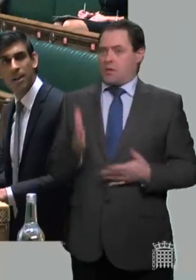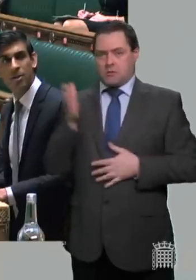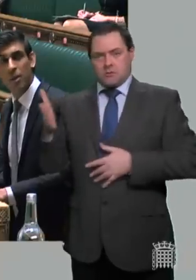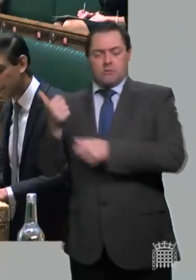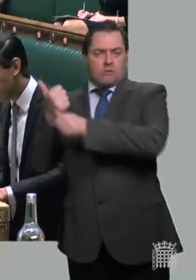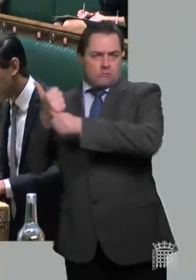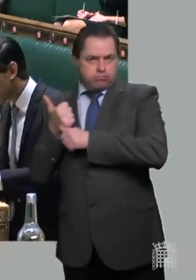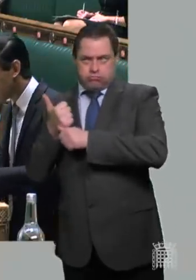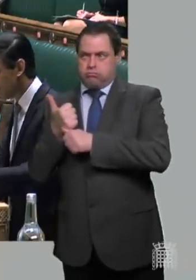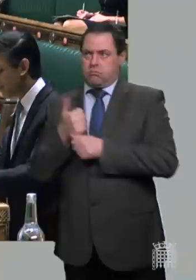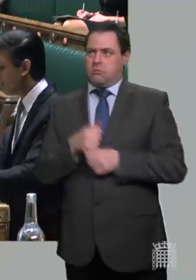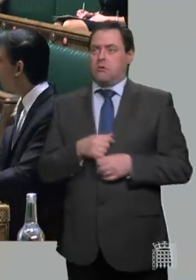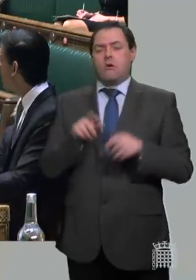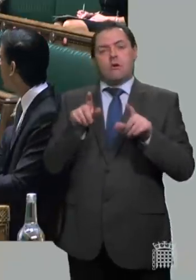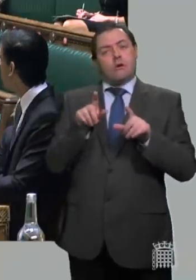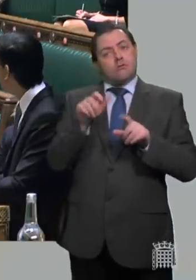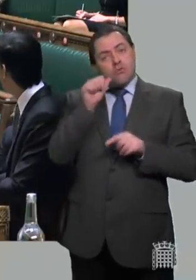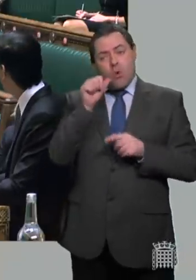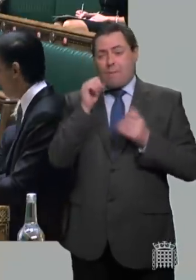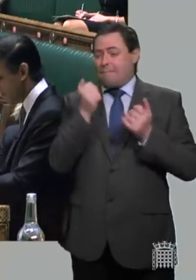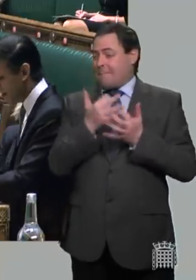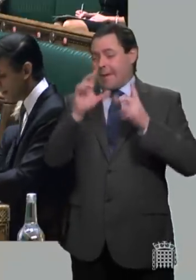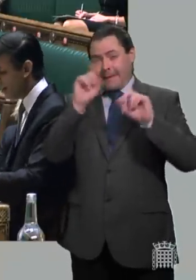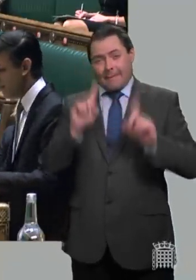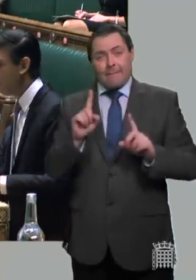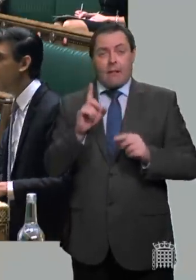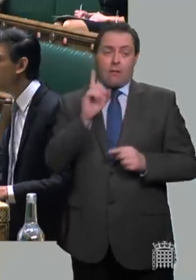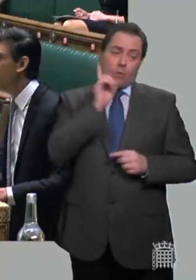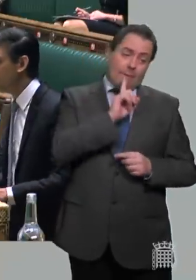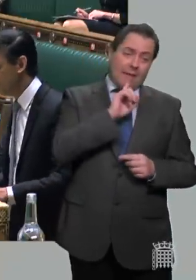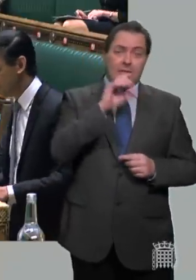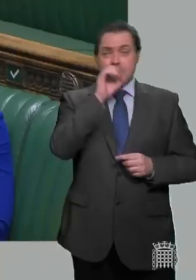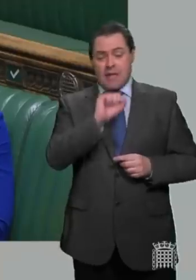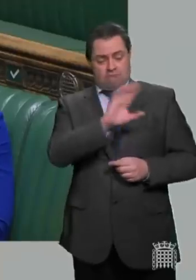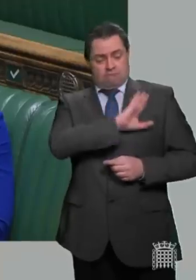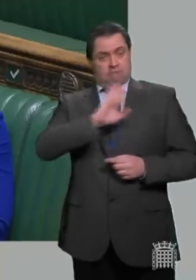To recognise the sacrifices made by so many women and men in the armed forces community,